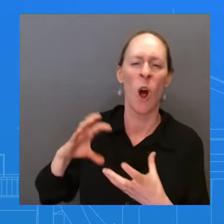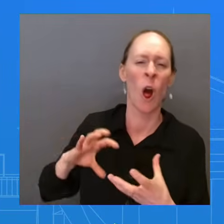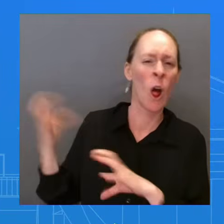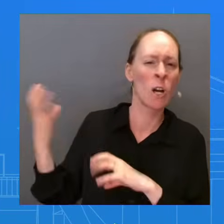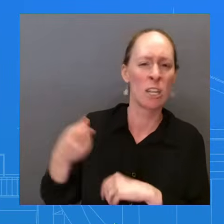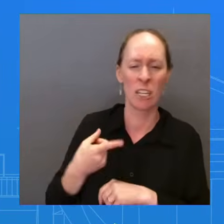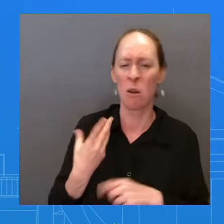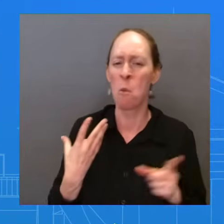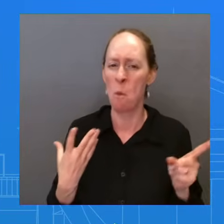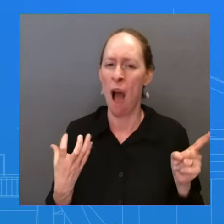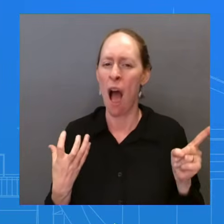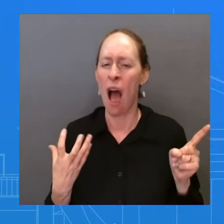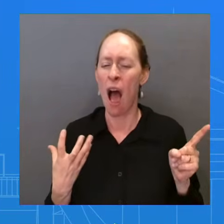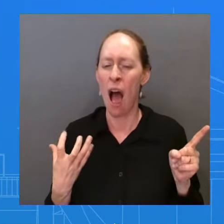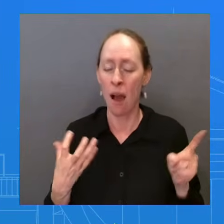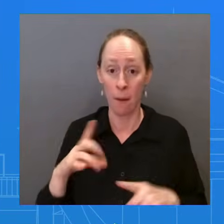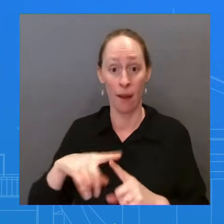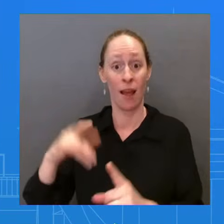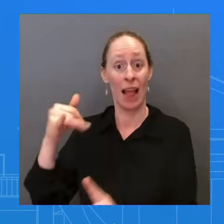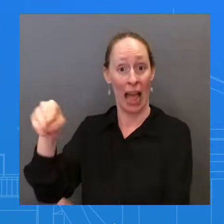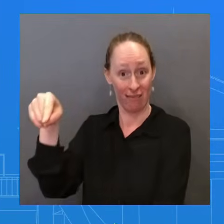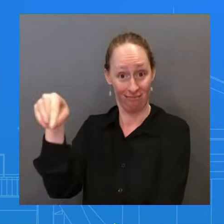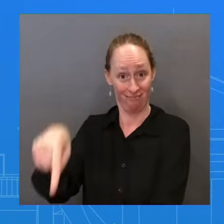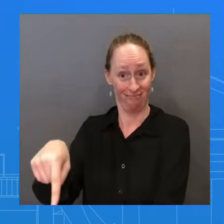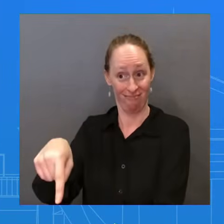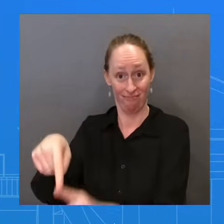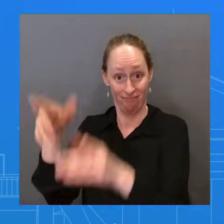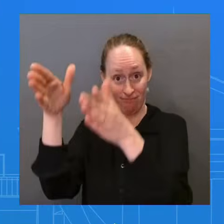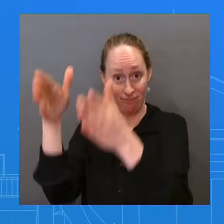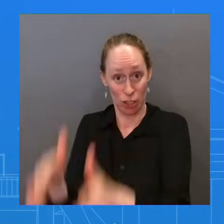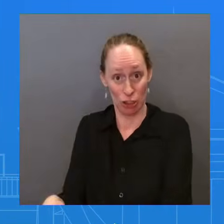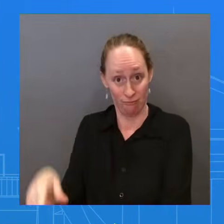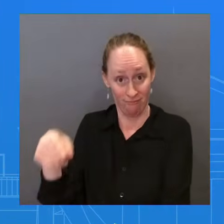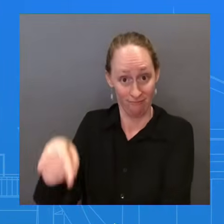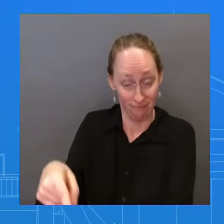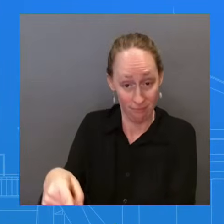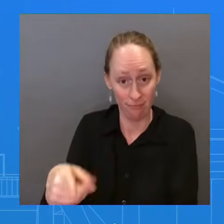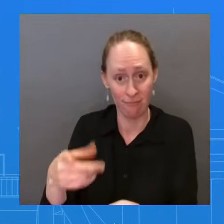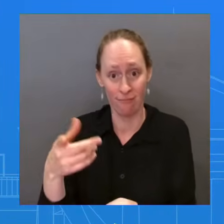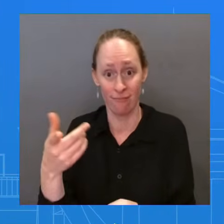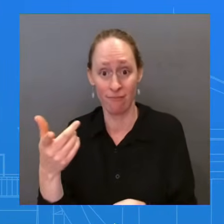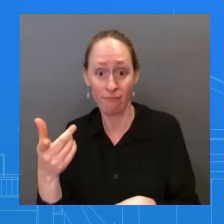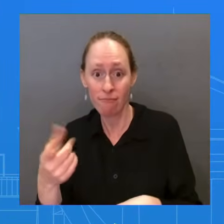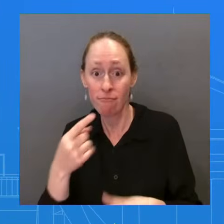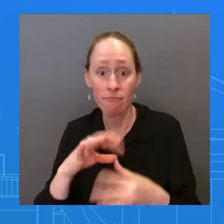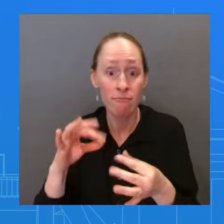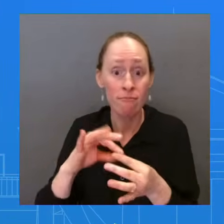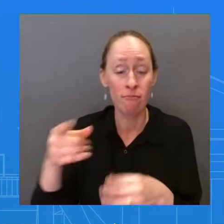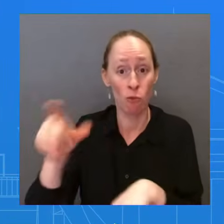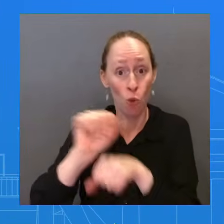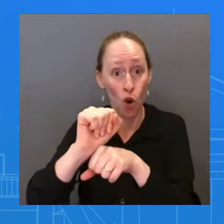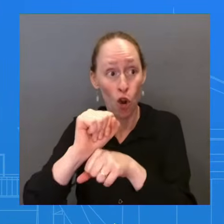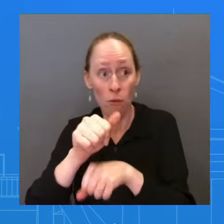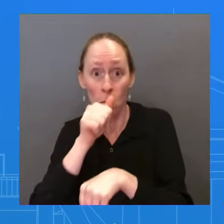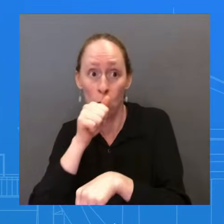is some sort of Russian information op or propaganda campaign, I just don't know.